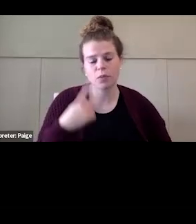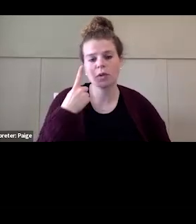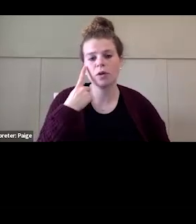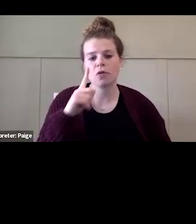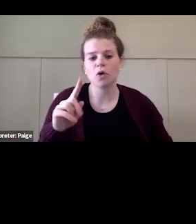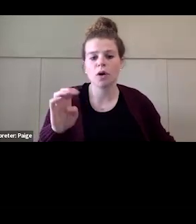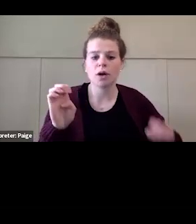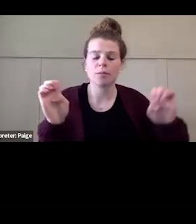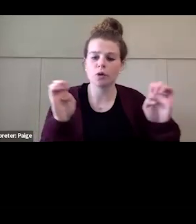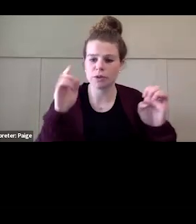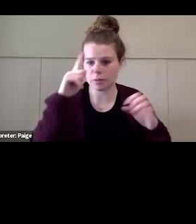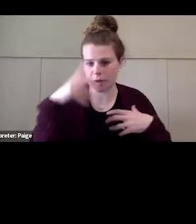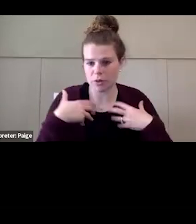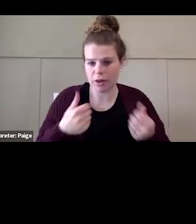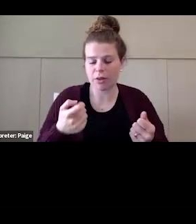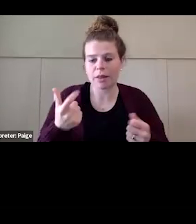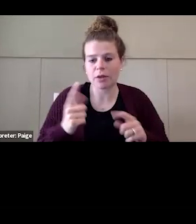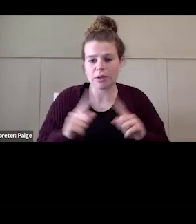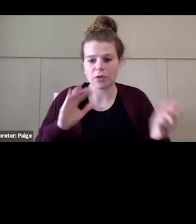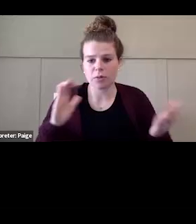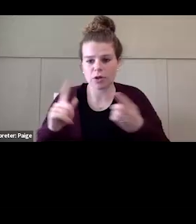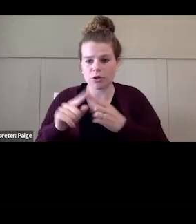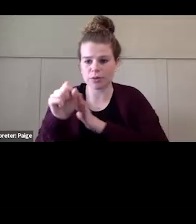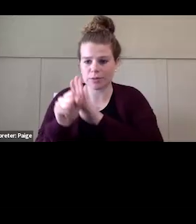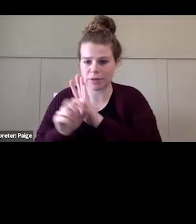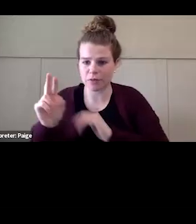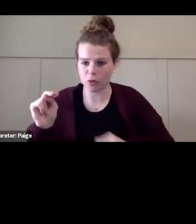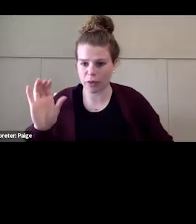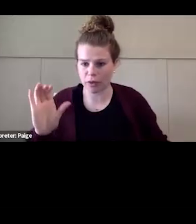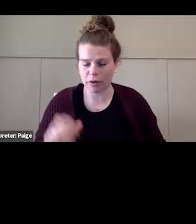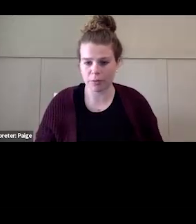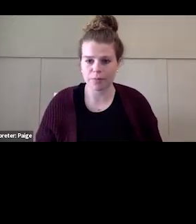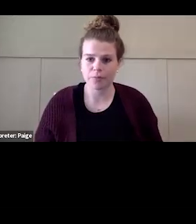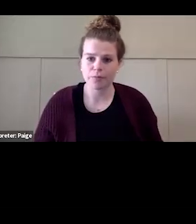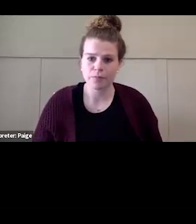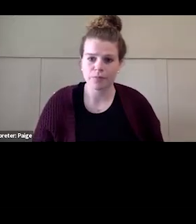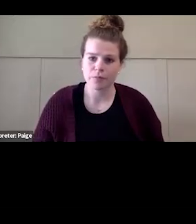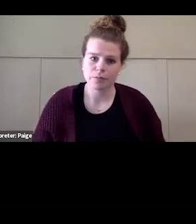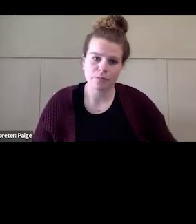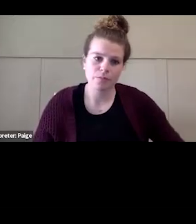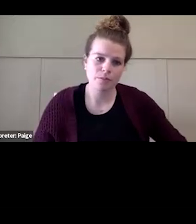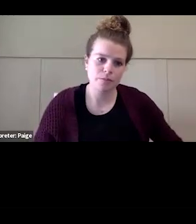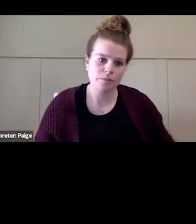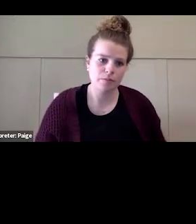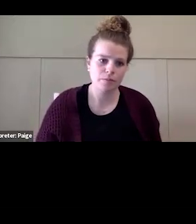it's a little bit different than in North Carolina. So here, law enforcement, licensed clinicians,